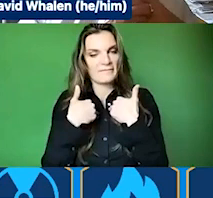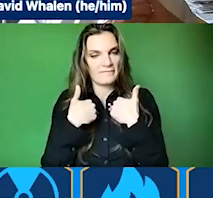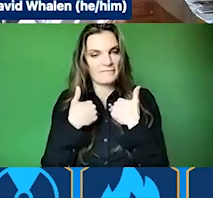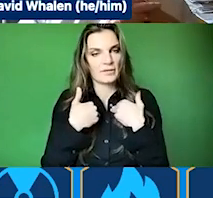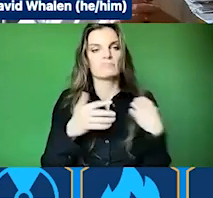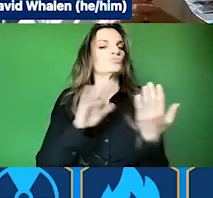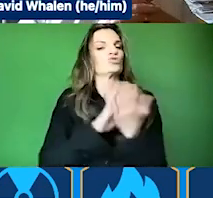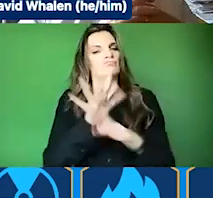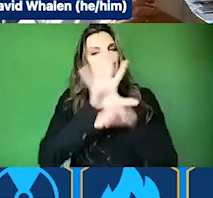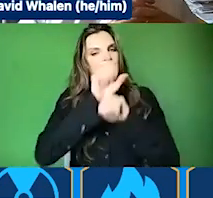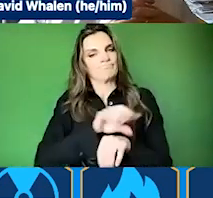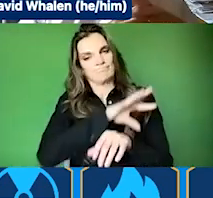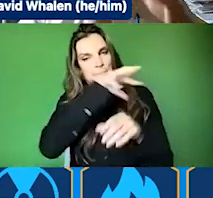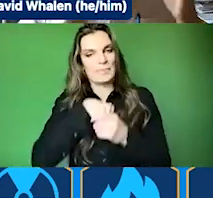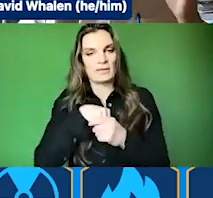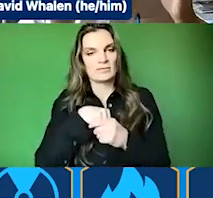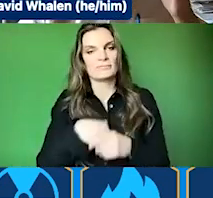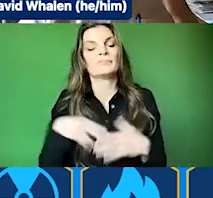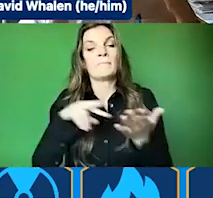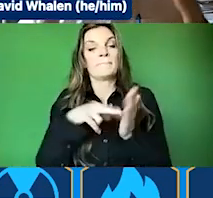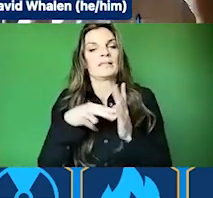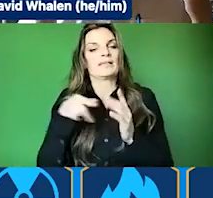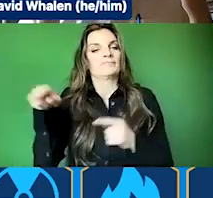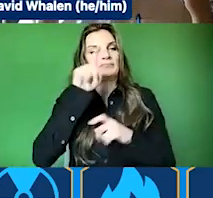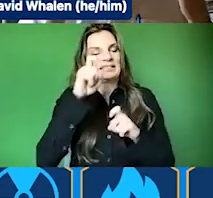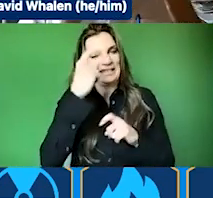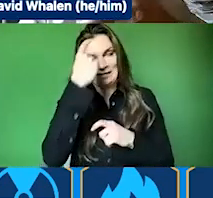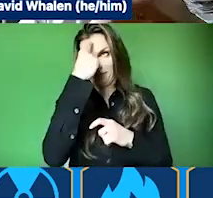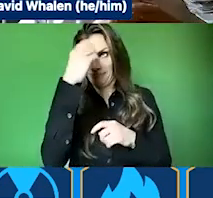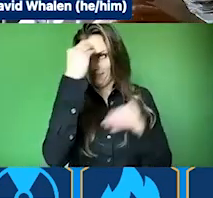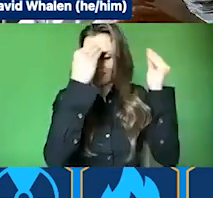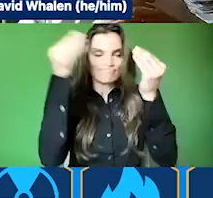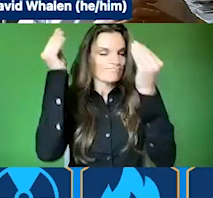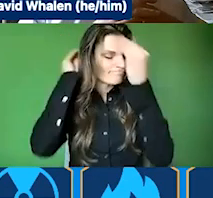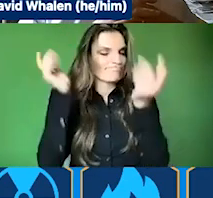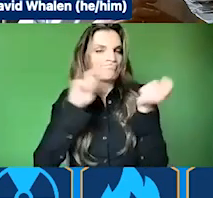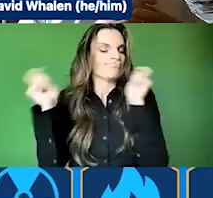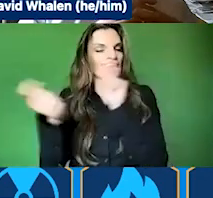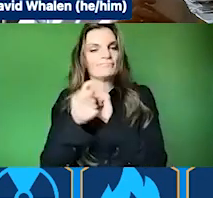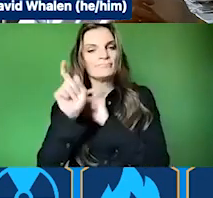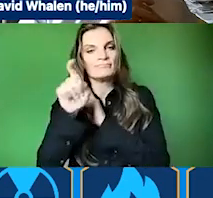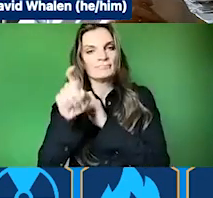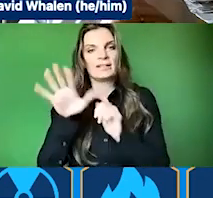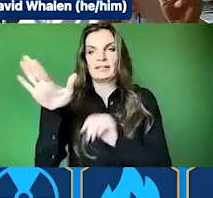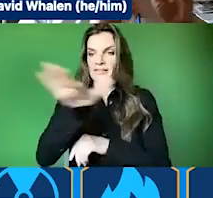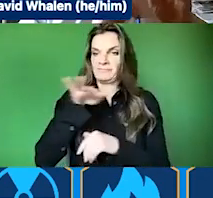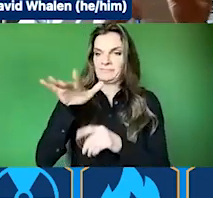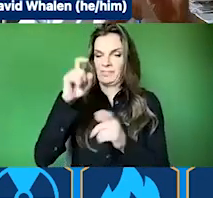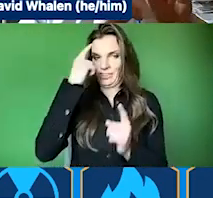universal accessibility and involves social transformation. We need to transform mindsets and society. An environment